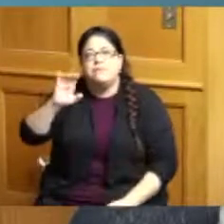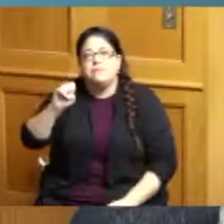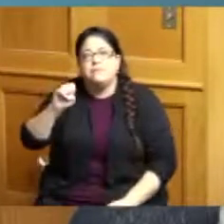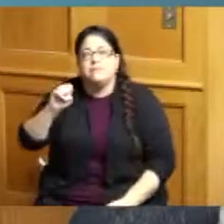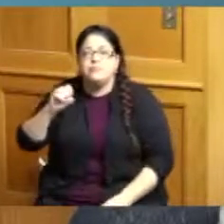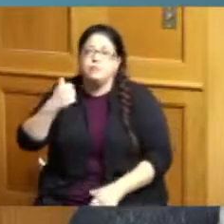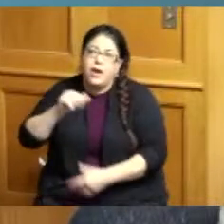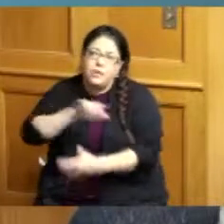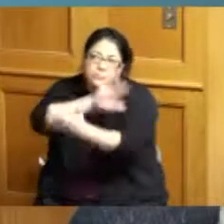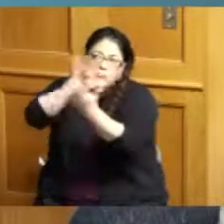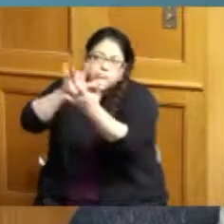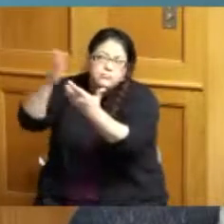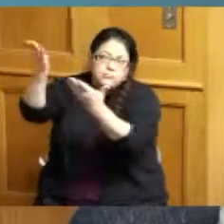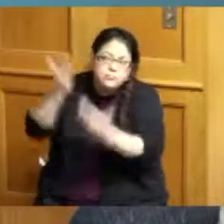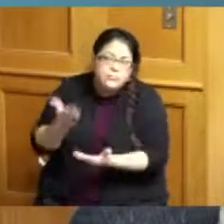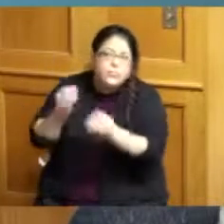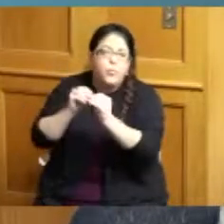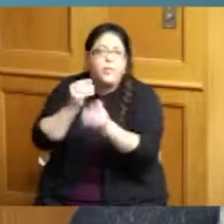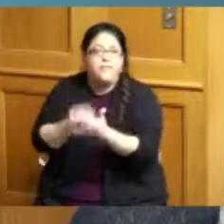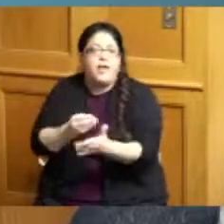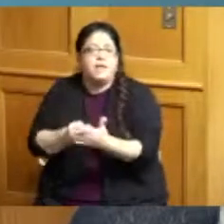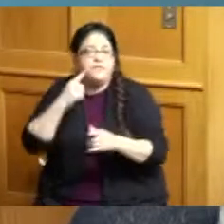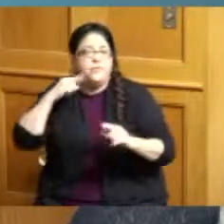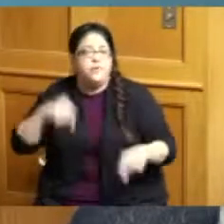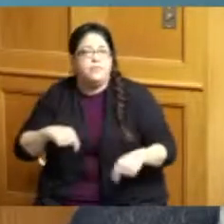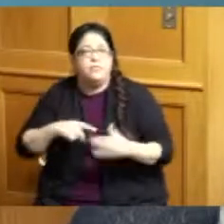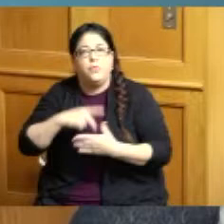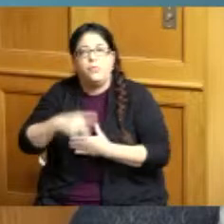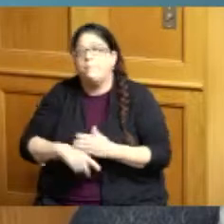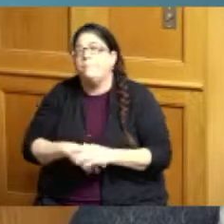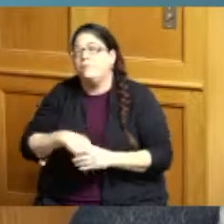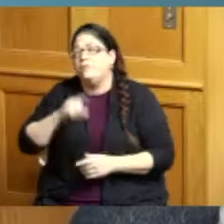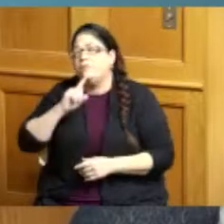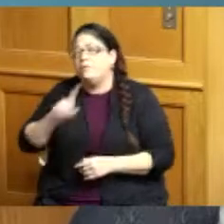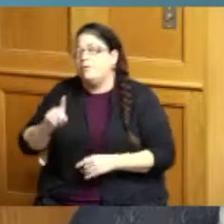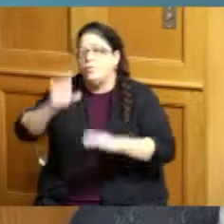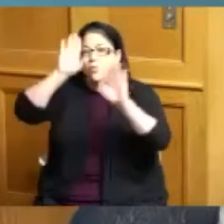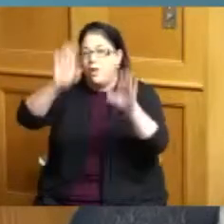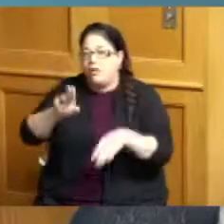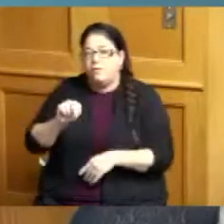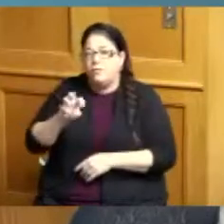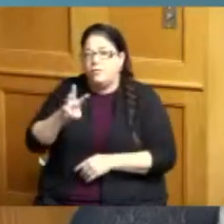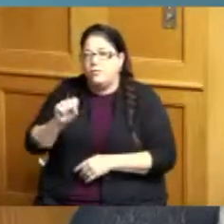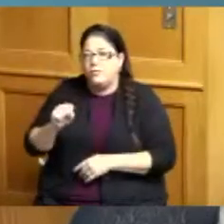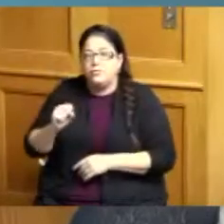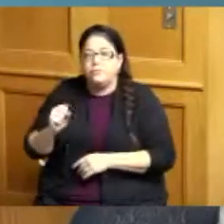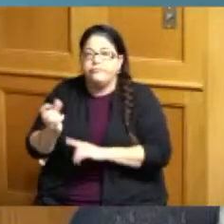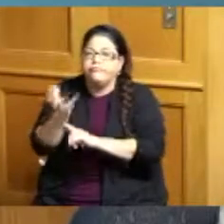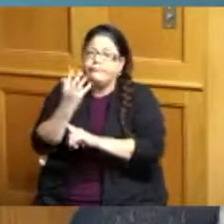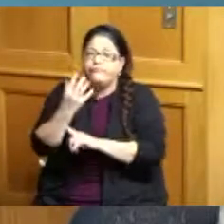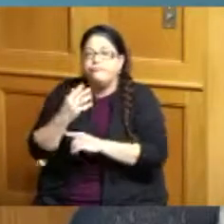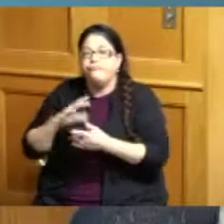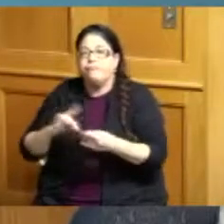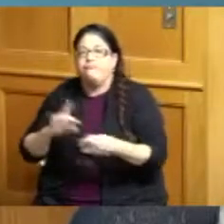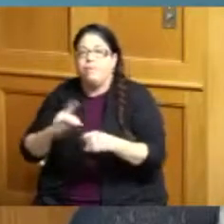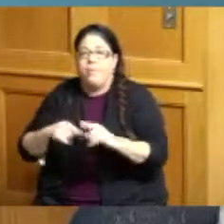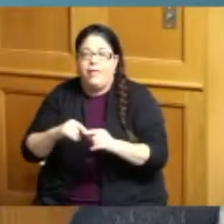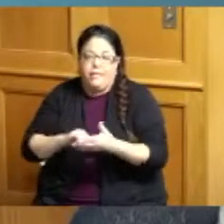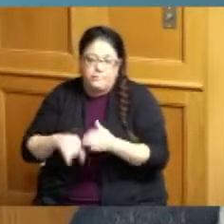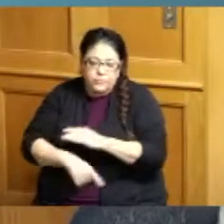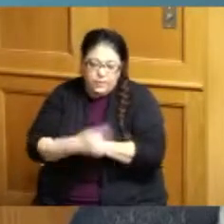and try to bring more funds in and so we had a wonderful press conference today and I know also